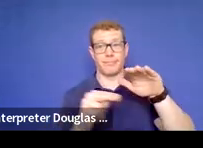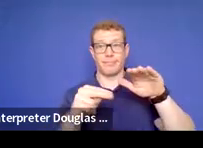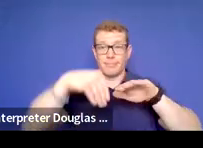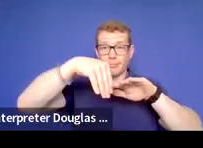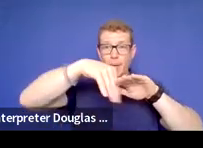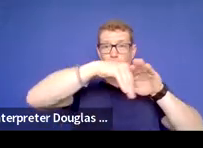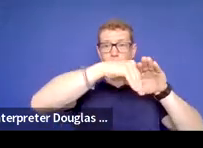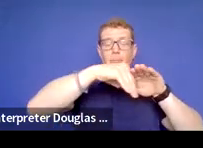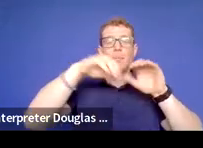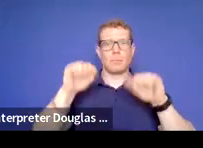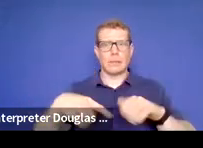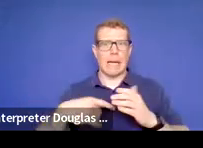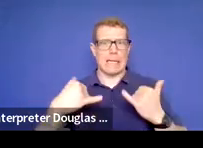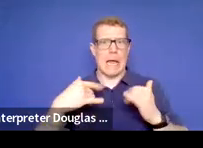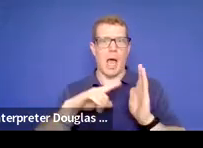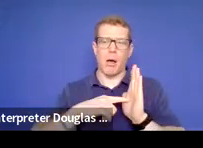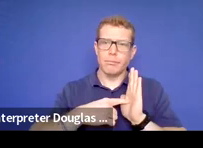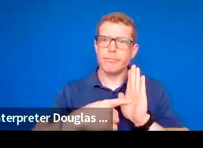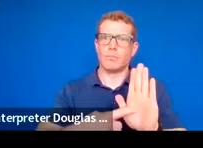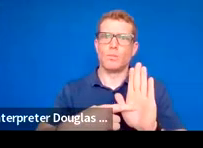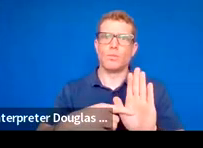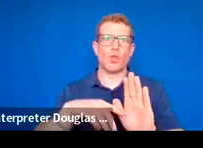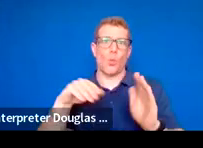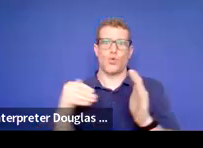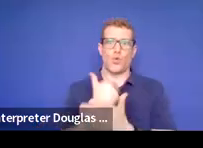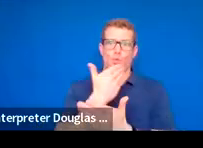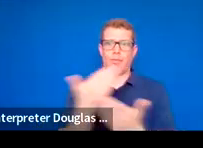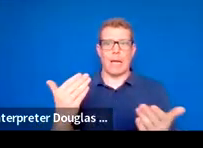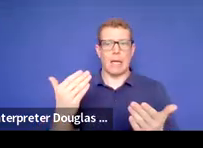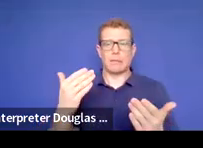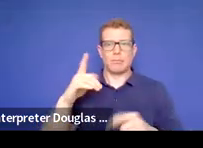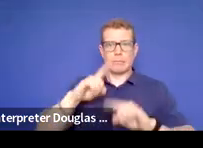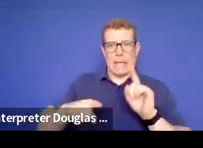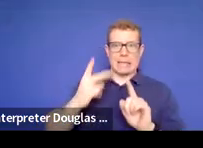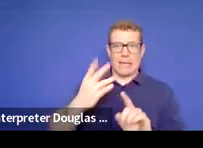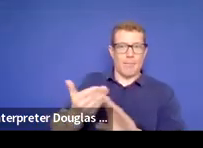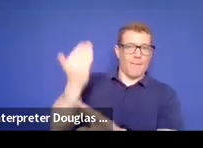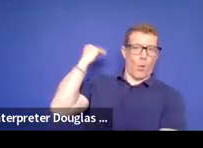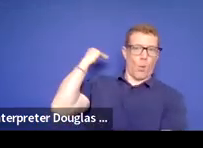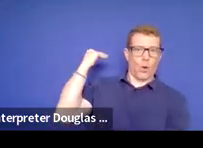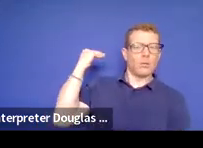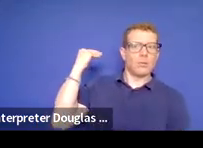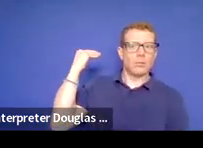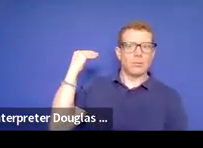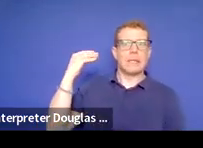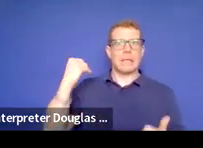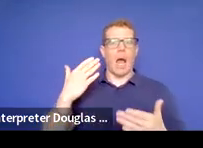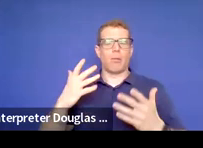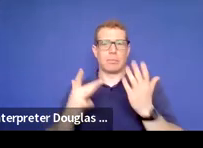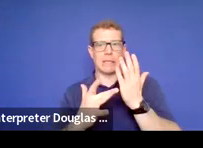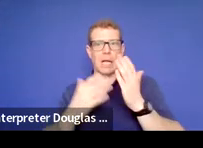It it might be helpful. We generally refer you to neurologists to to get those mris.